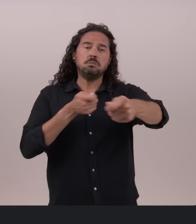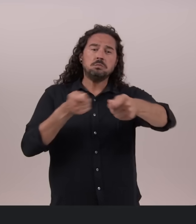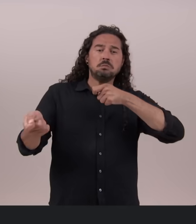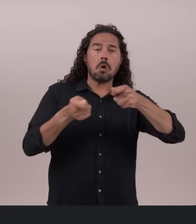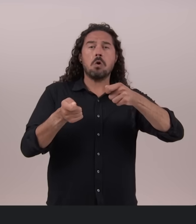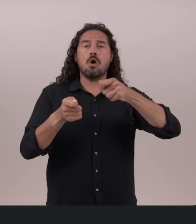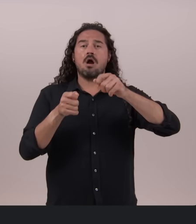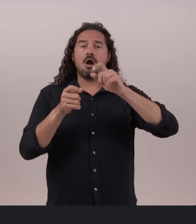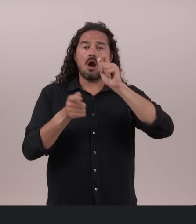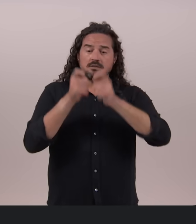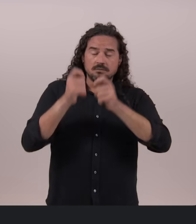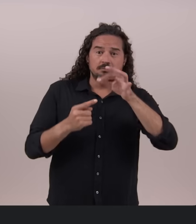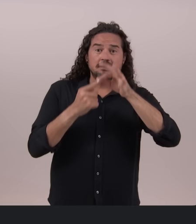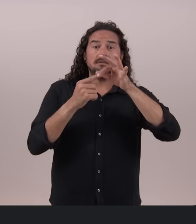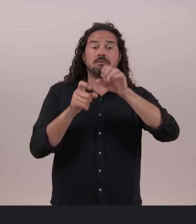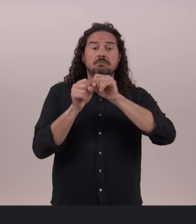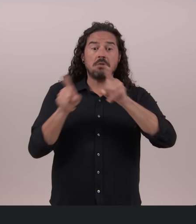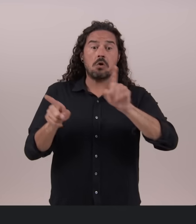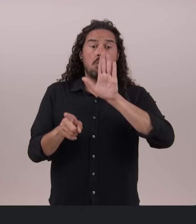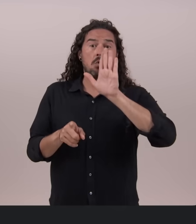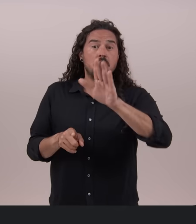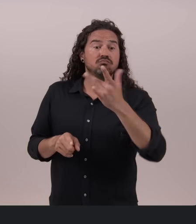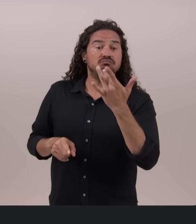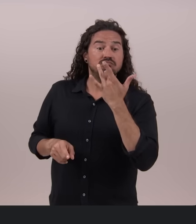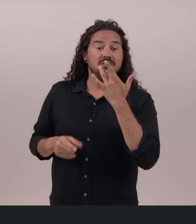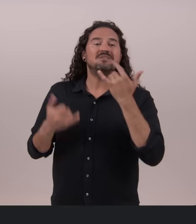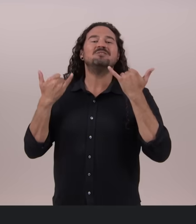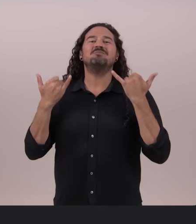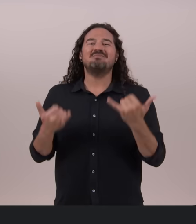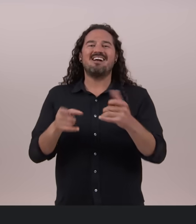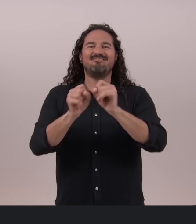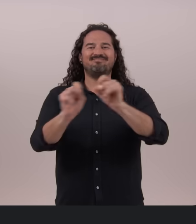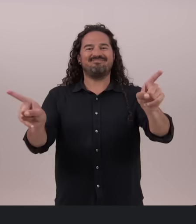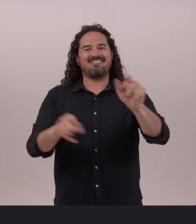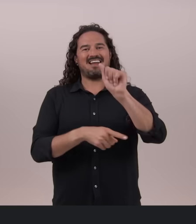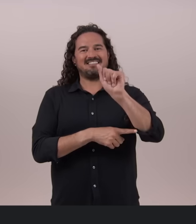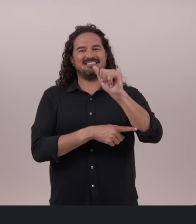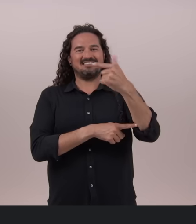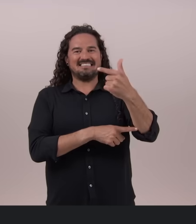on your own terms, today, we're launching the Antigravity SDK.